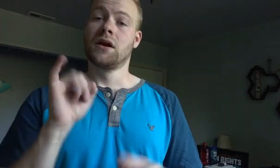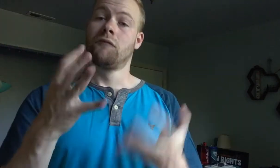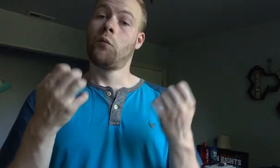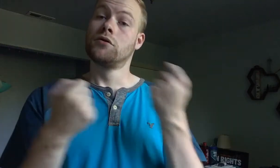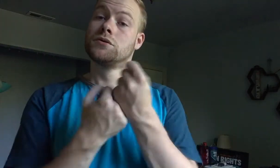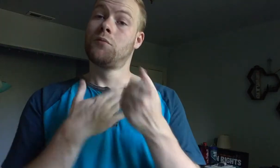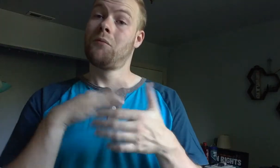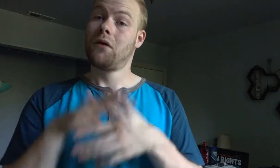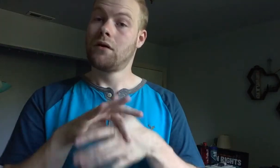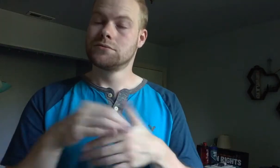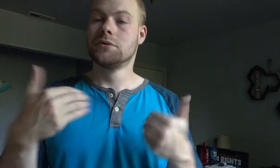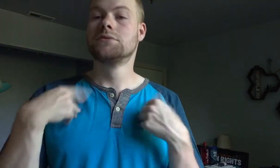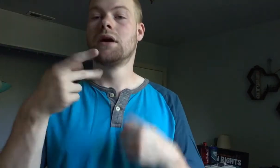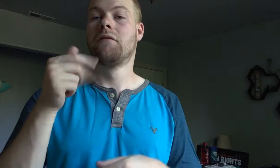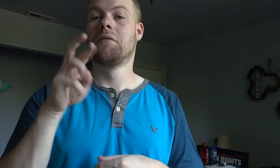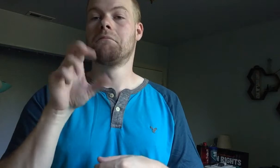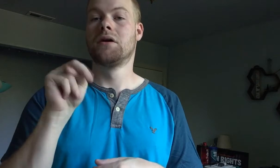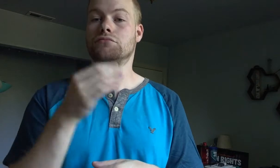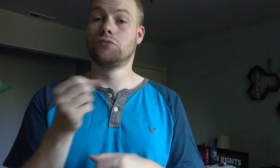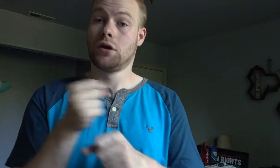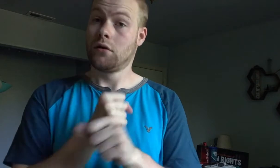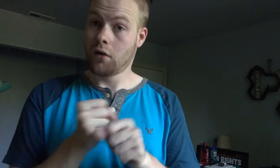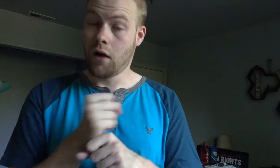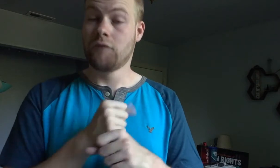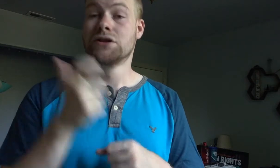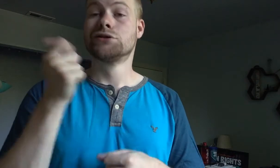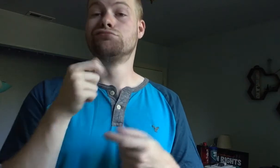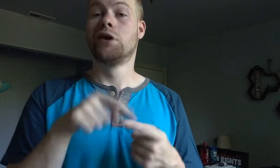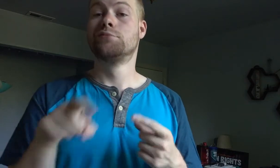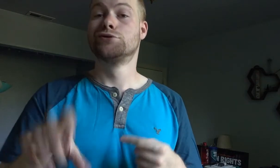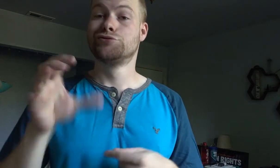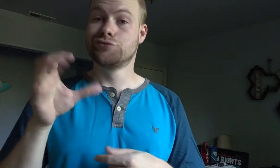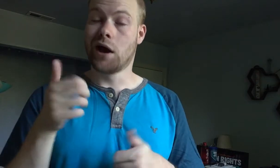If you want to support my content, I have Patreon and ko-fi. Subscribe to this channel.